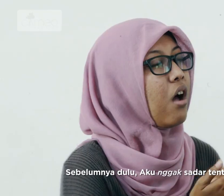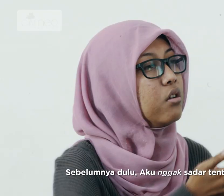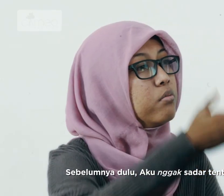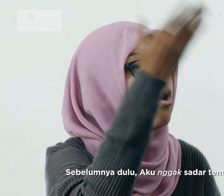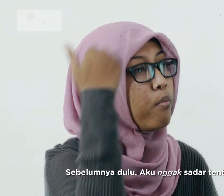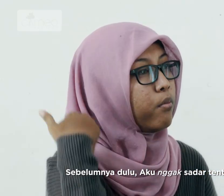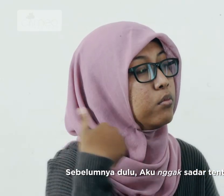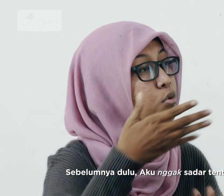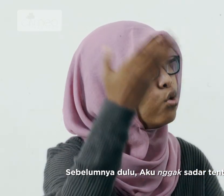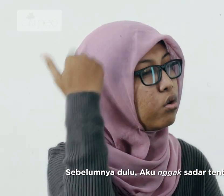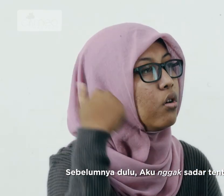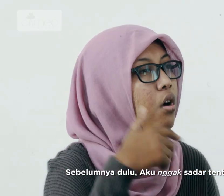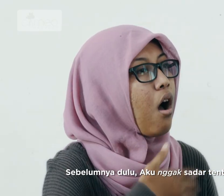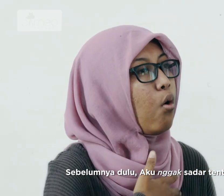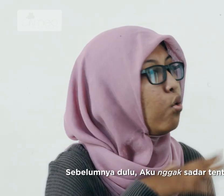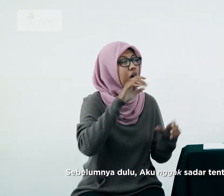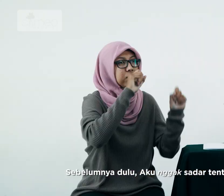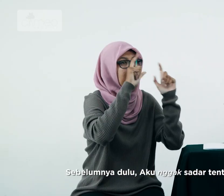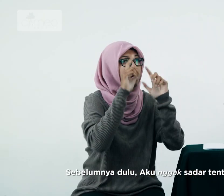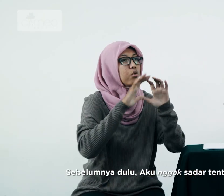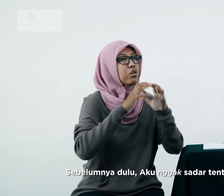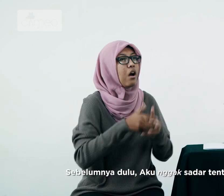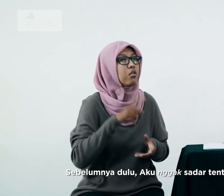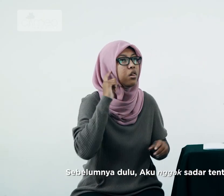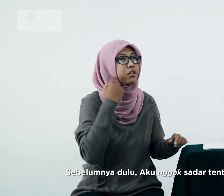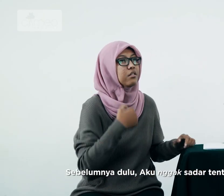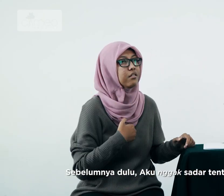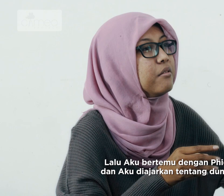Before, I didn't realize about deaf world.